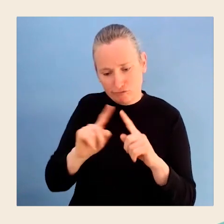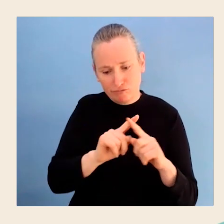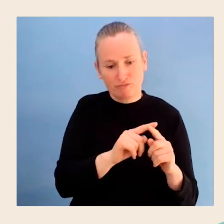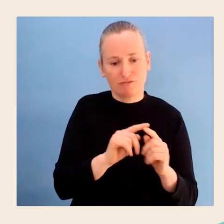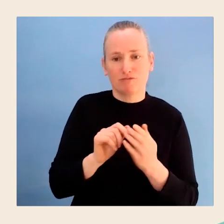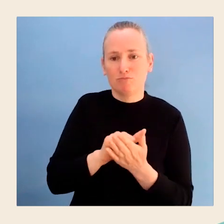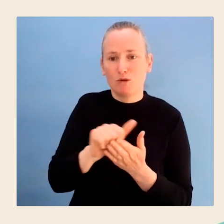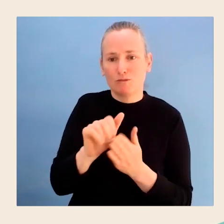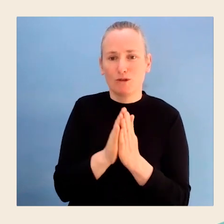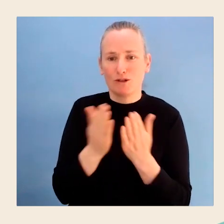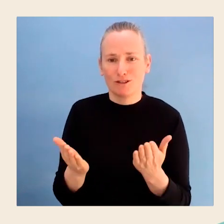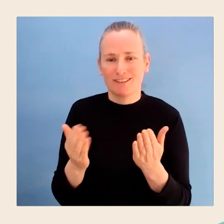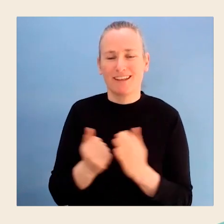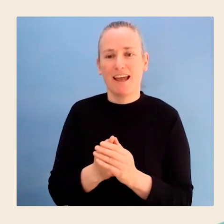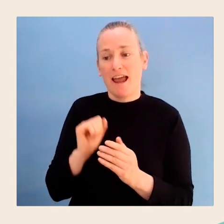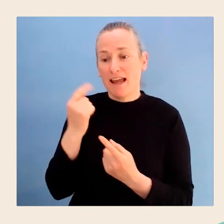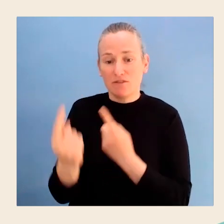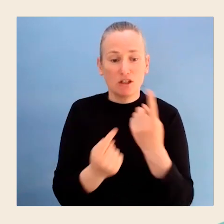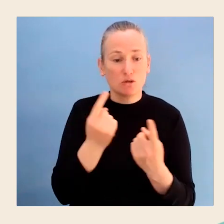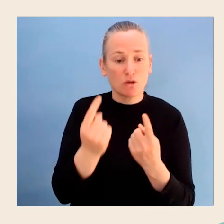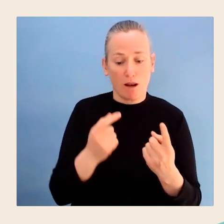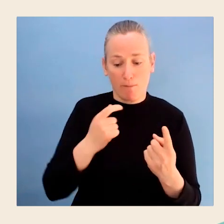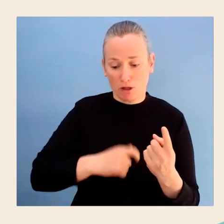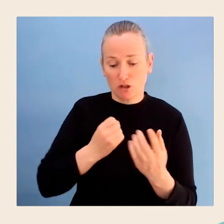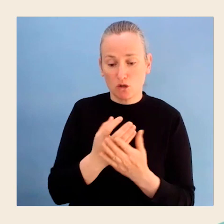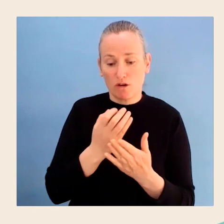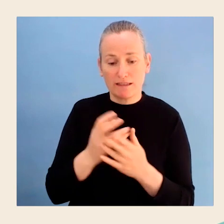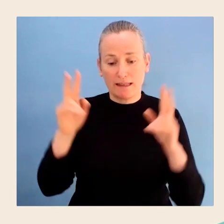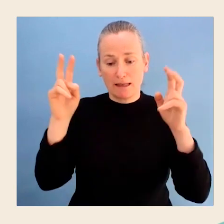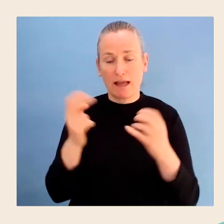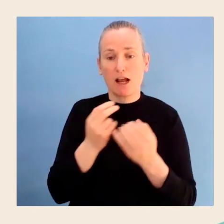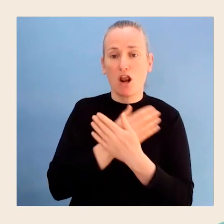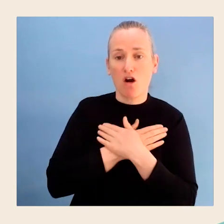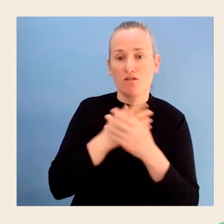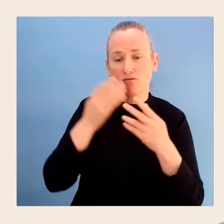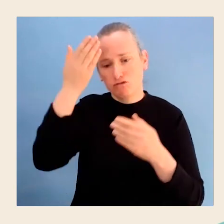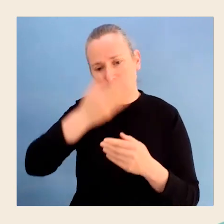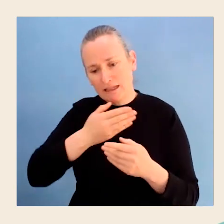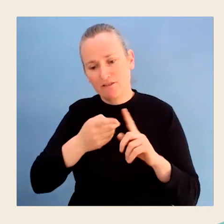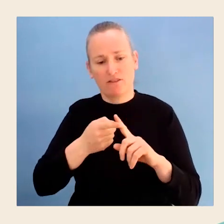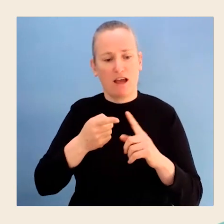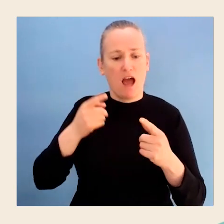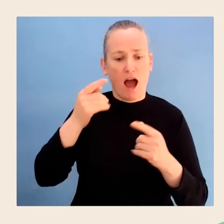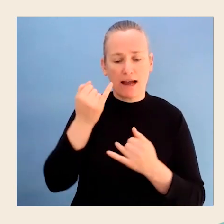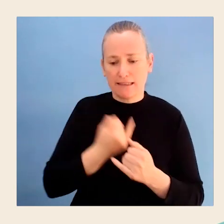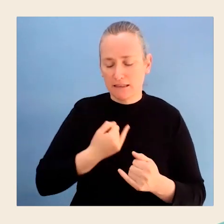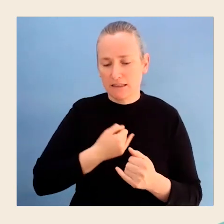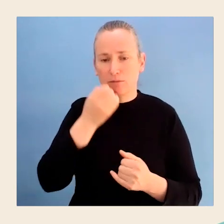Through individual personal stories and reflections on themes like love, grief, identity, beauty, creativity,